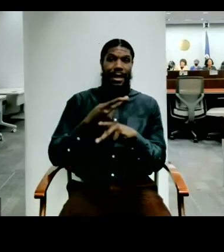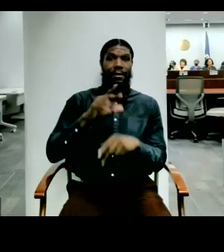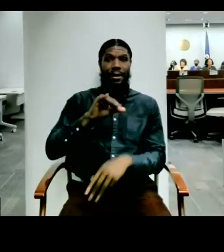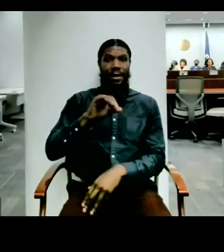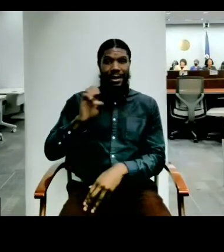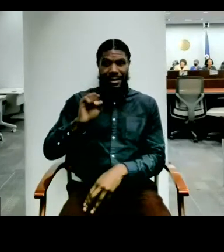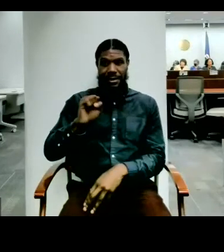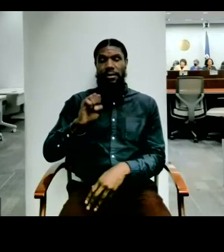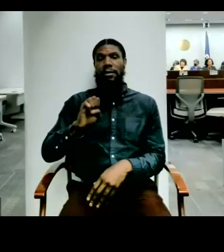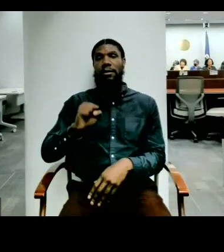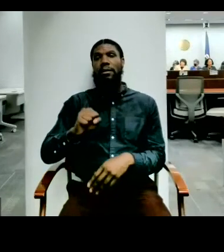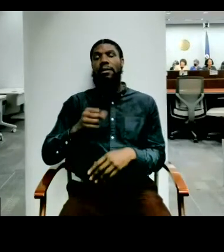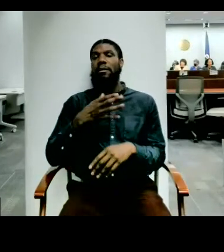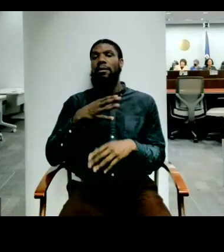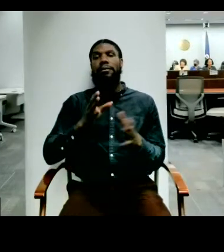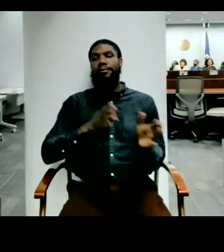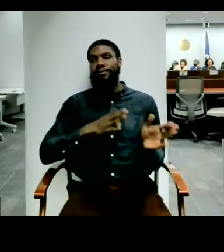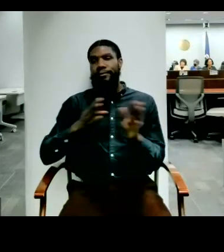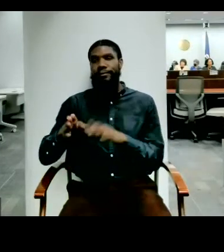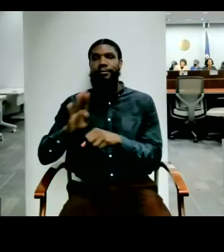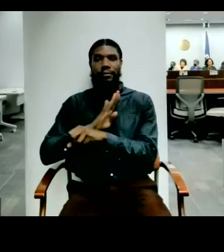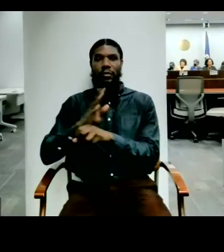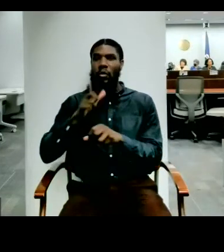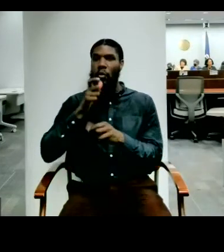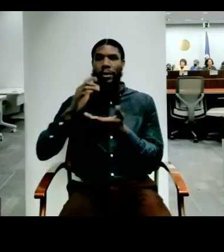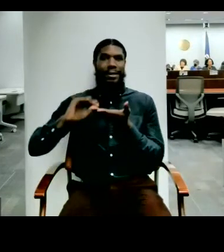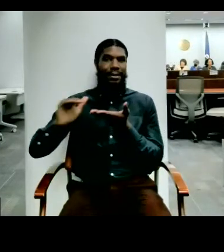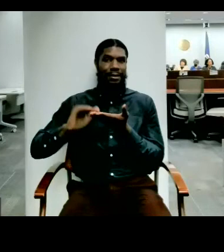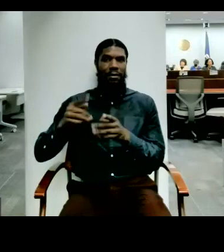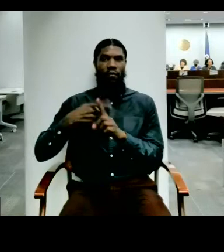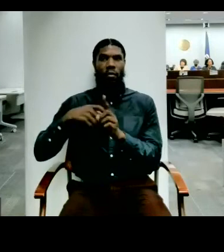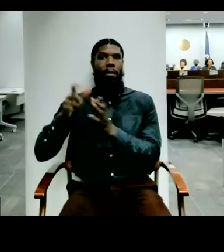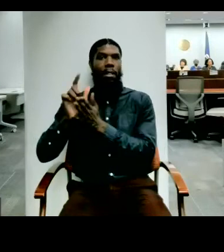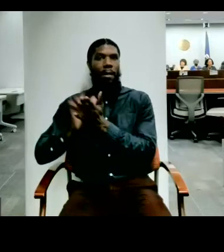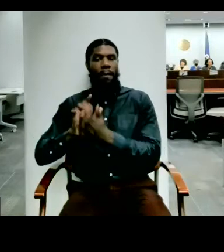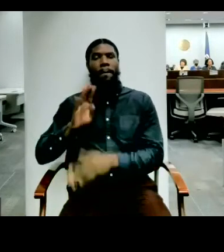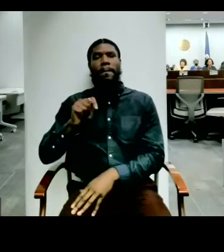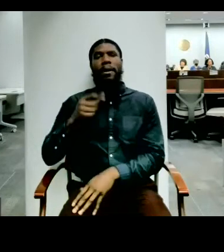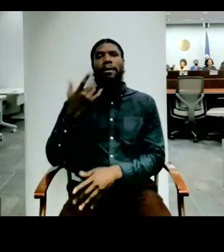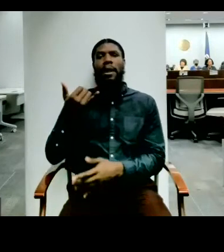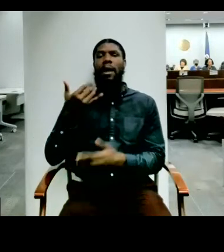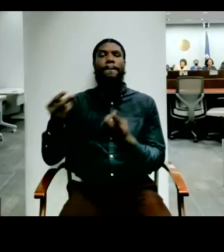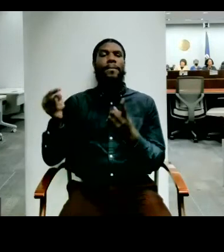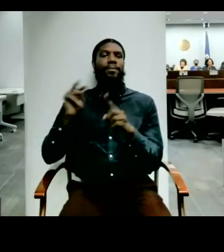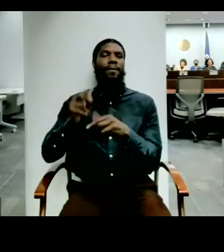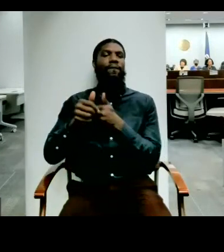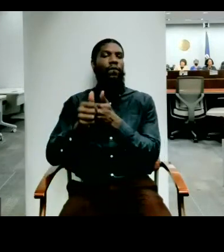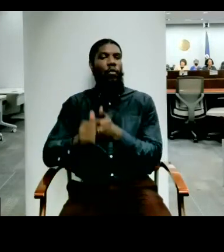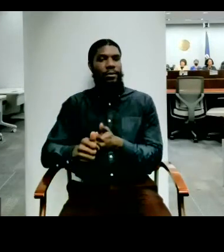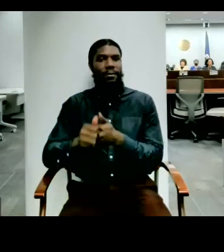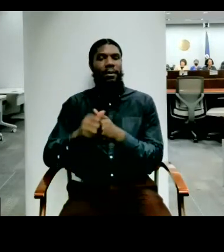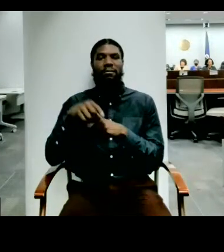exempt um from our laws, but from an enforcement perspective, what this meeting is about,